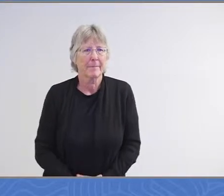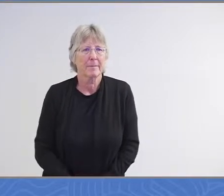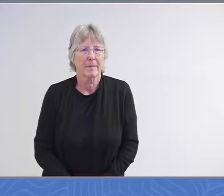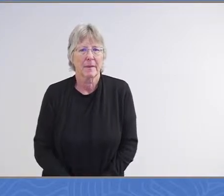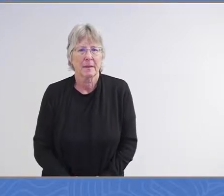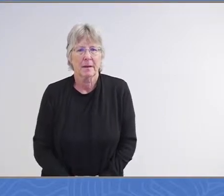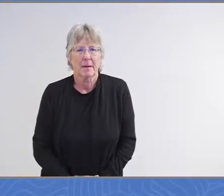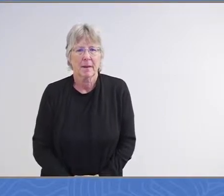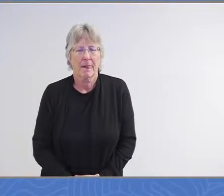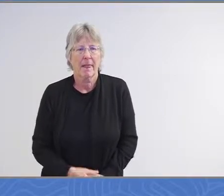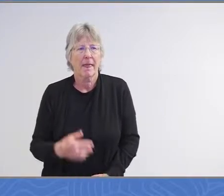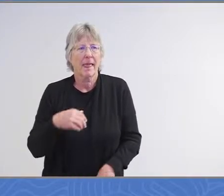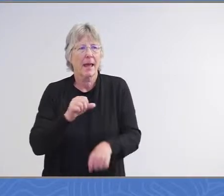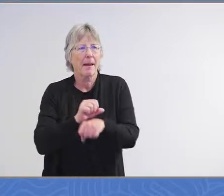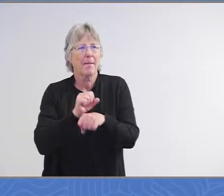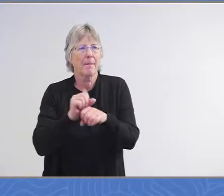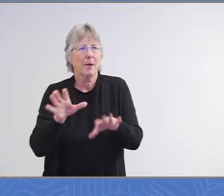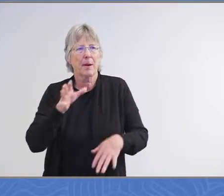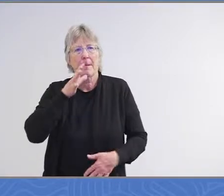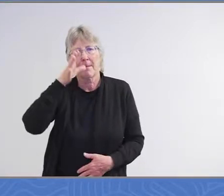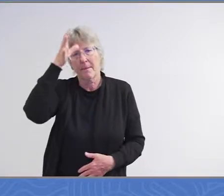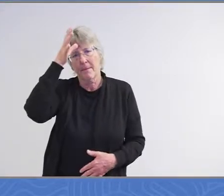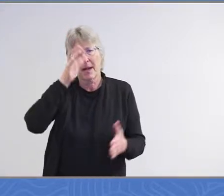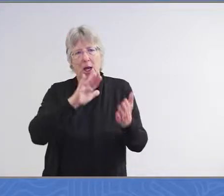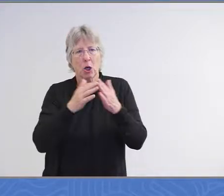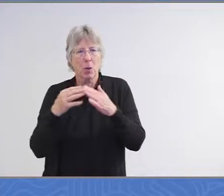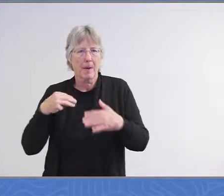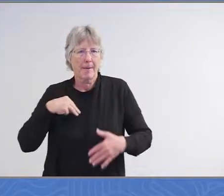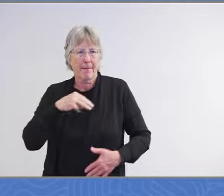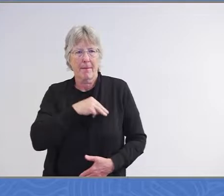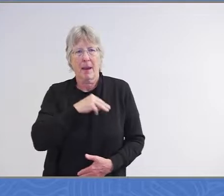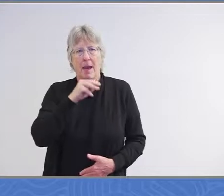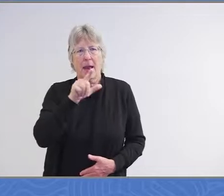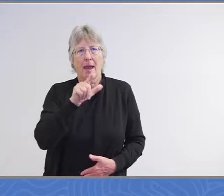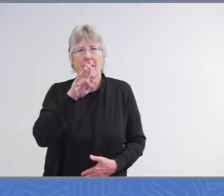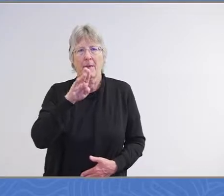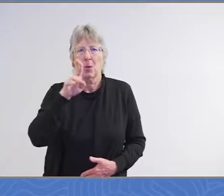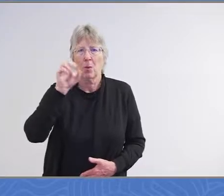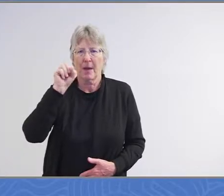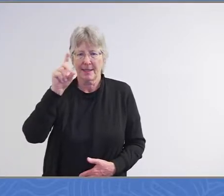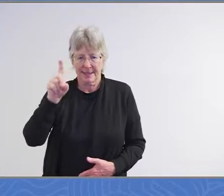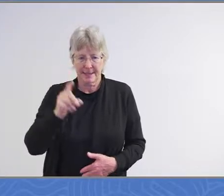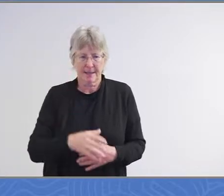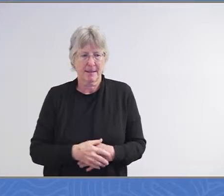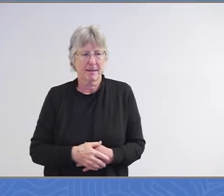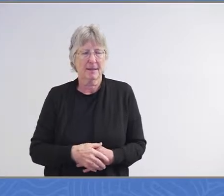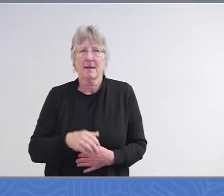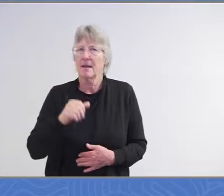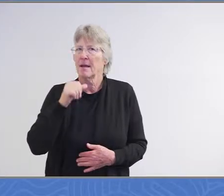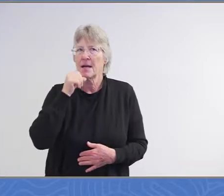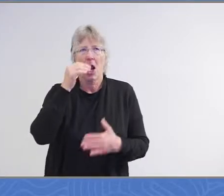I'm an employee, parent and community member of the LBUSD but is a non agenda item.